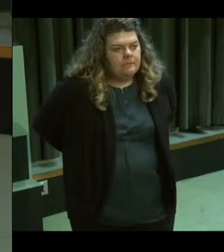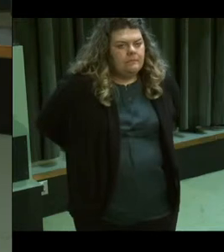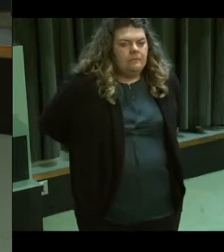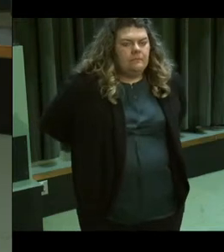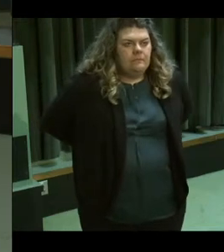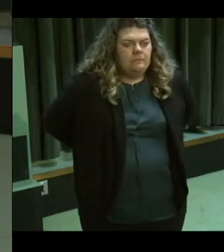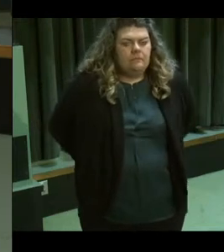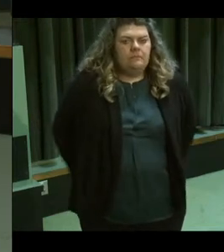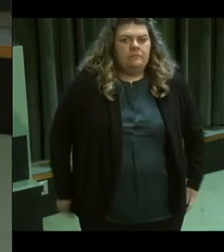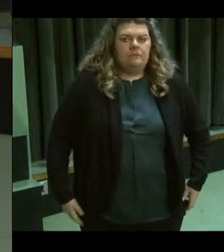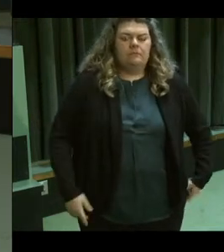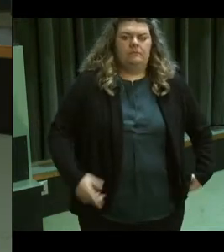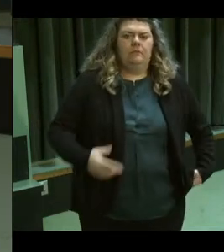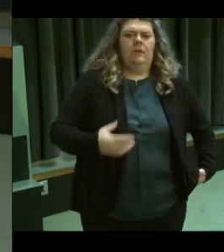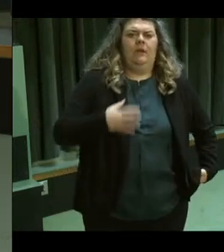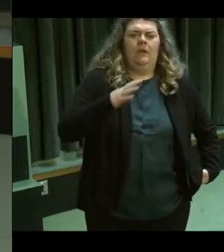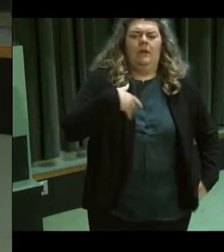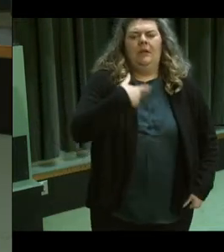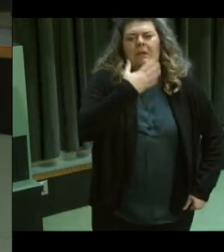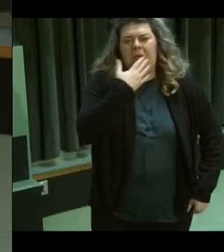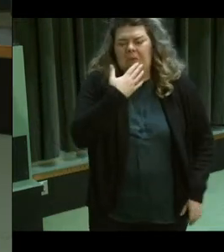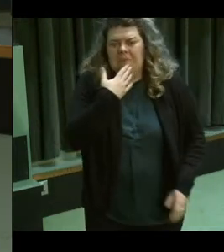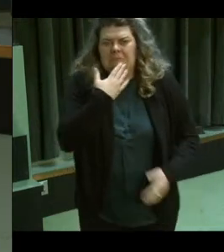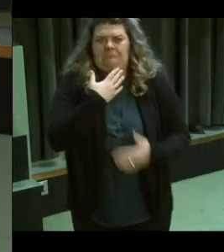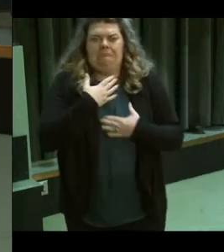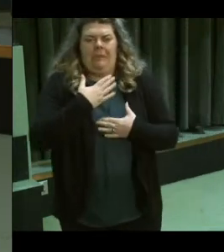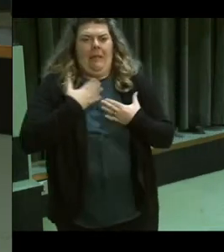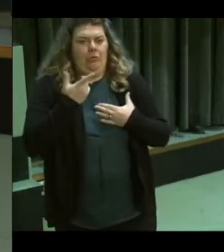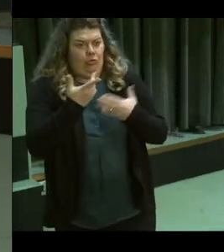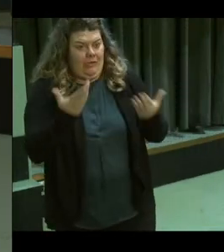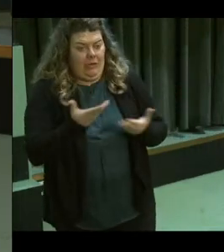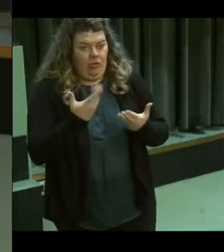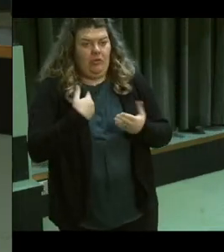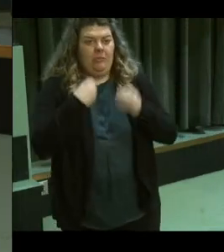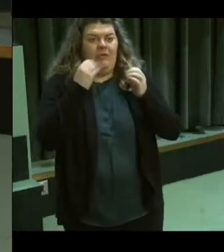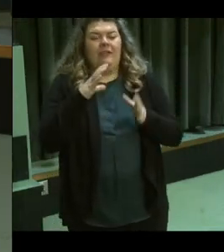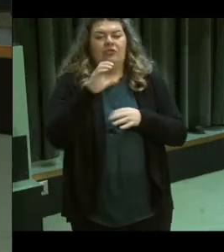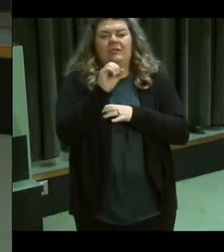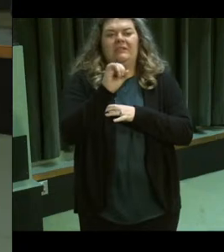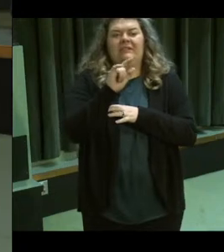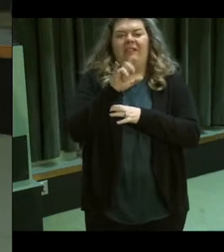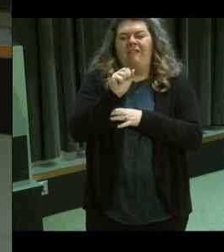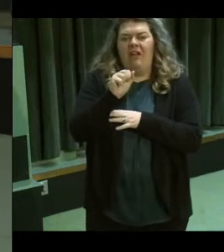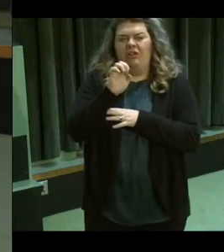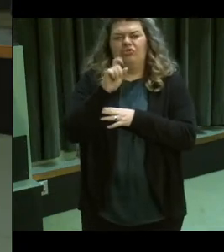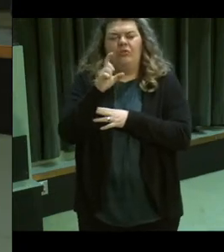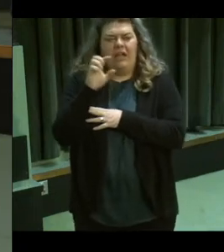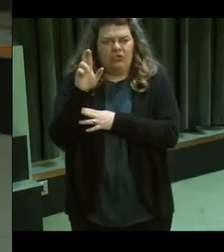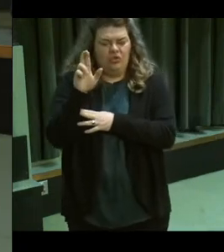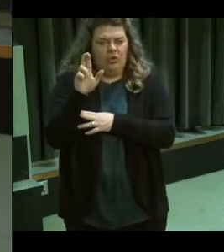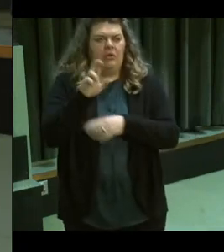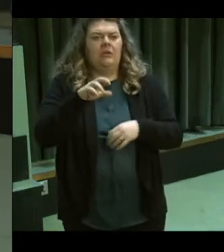I, so pleased to have you